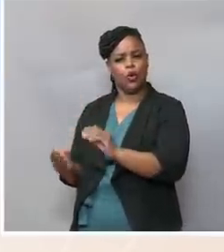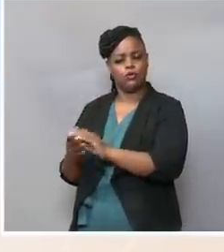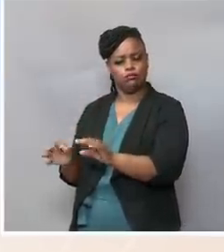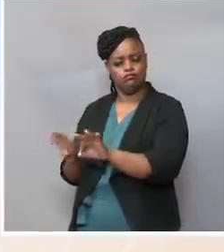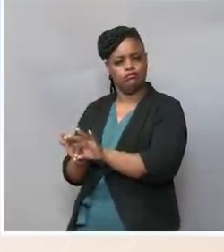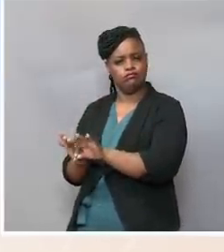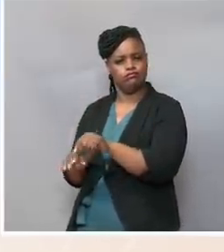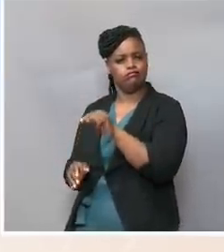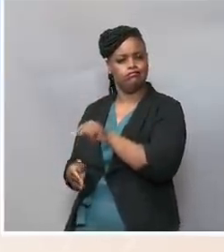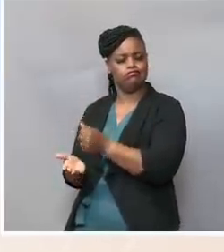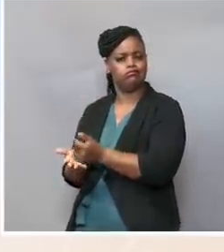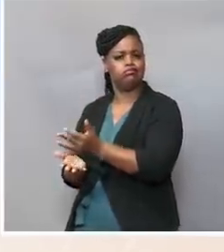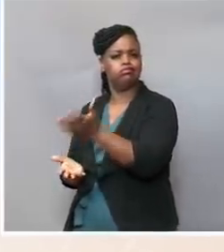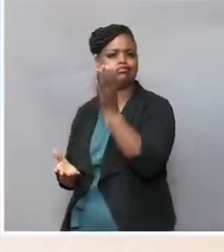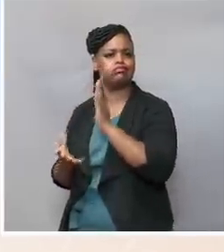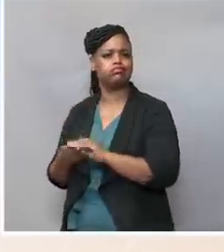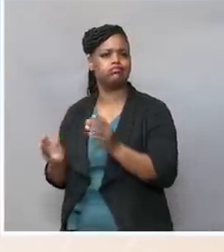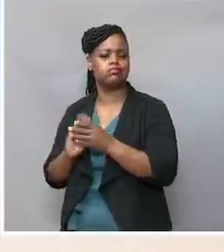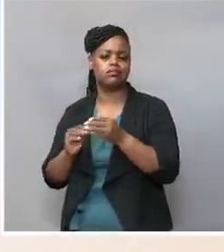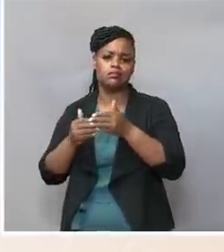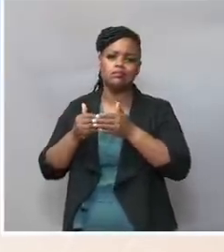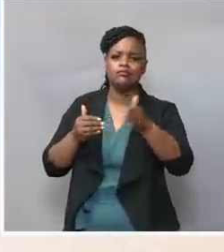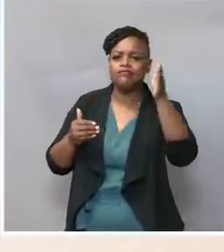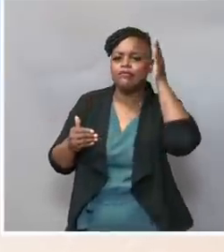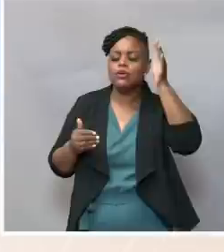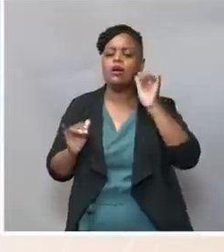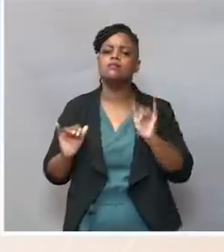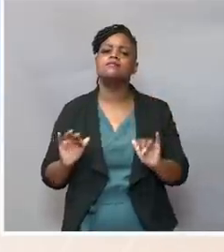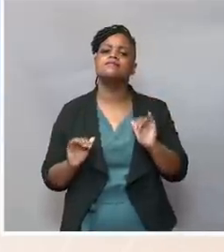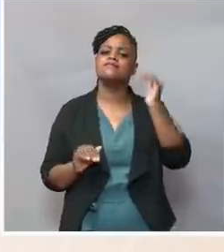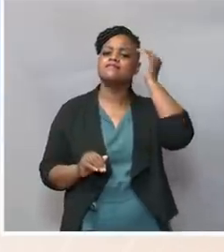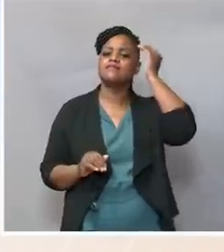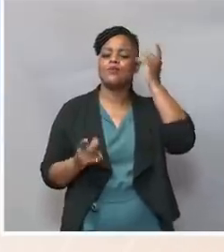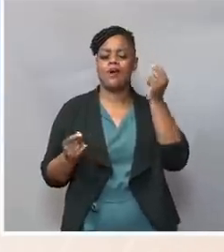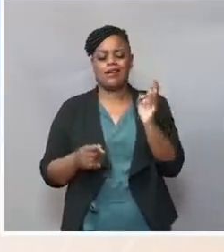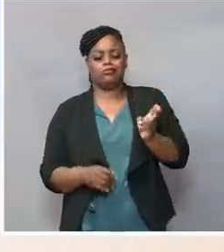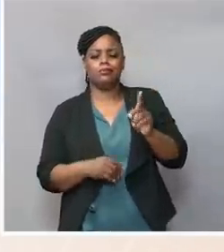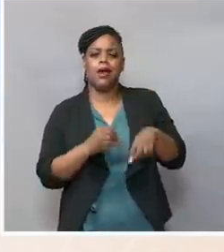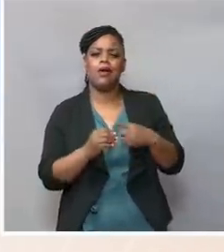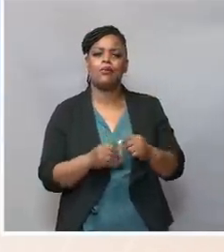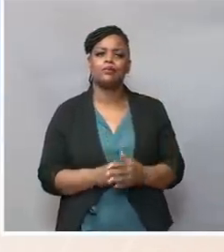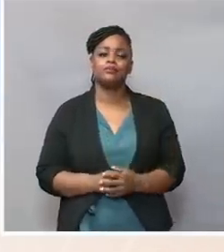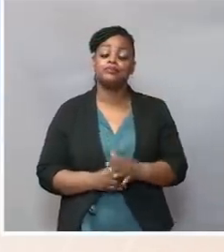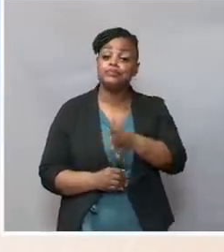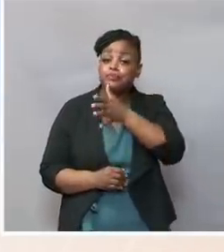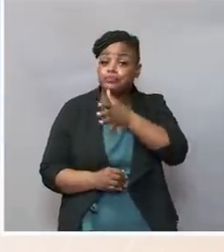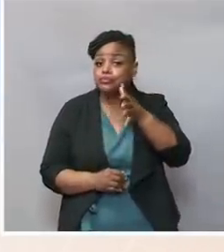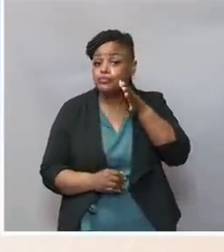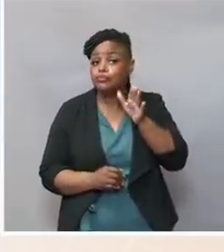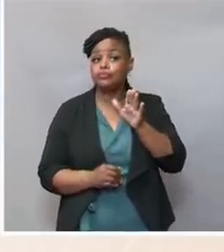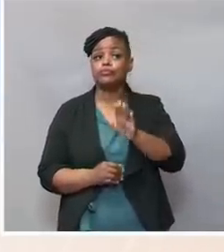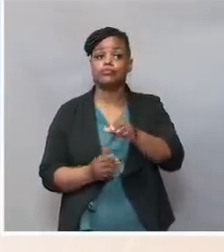could be told into the future and also plantation records and wanted ads for those enslavers